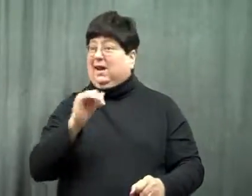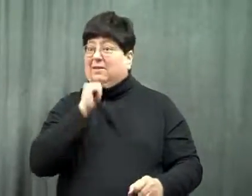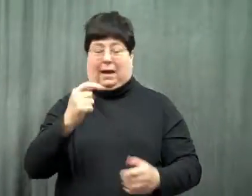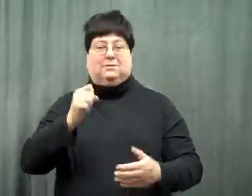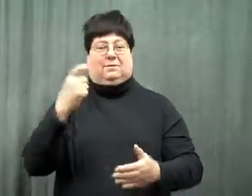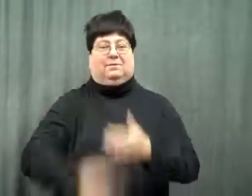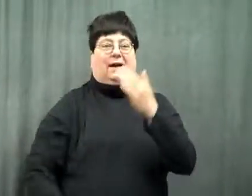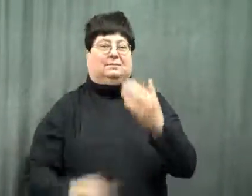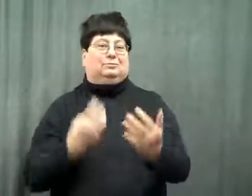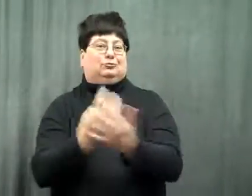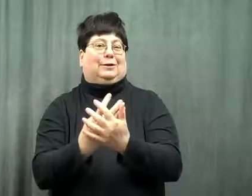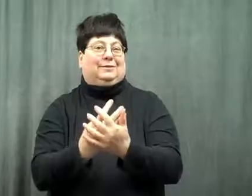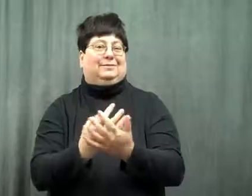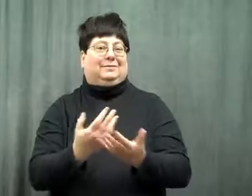If they don't, they can be fined or jailed.